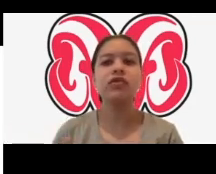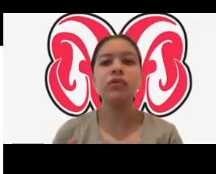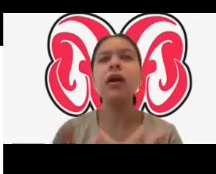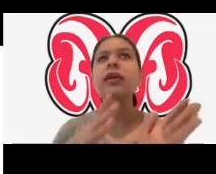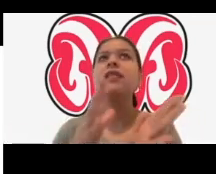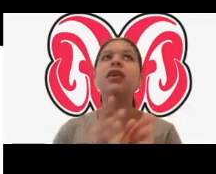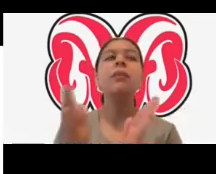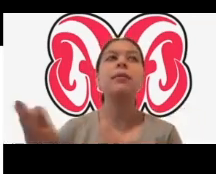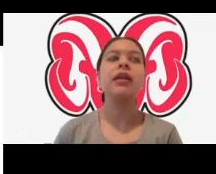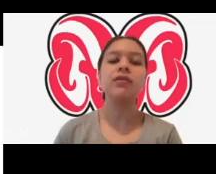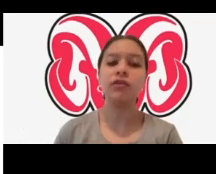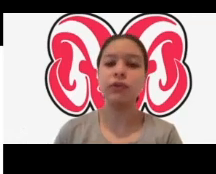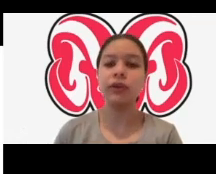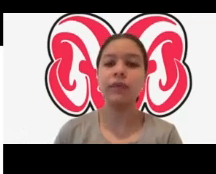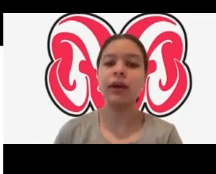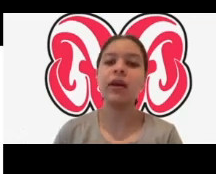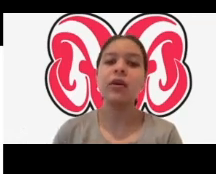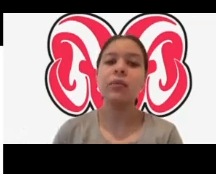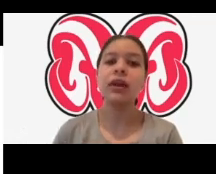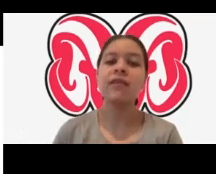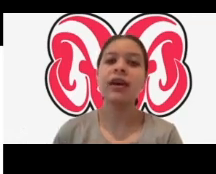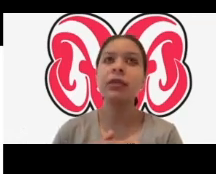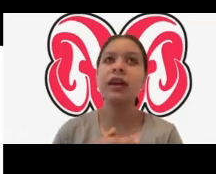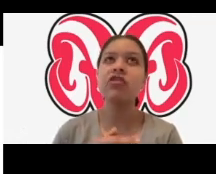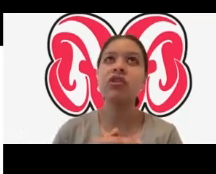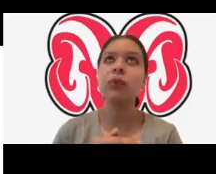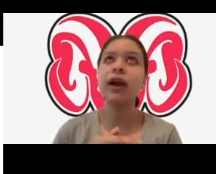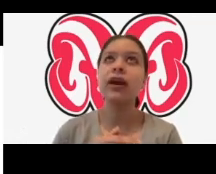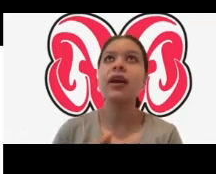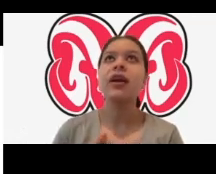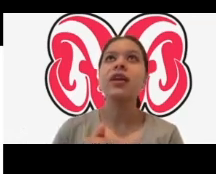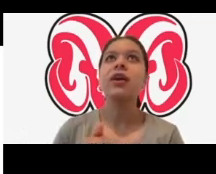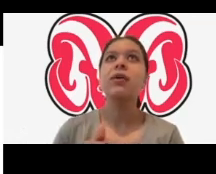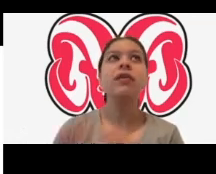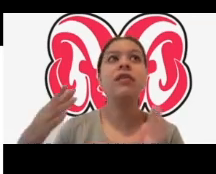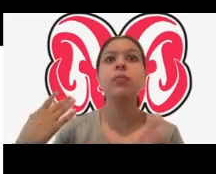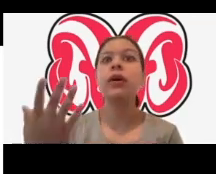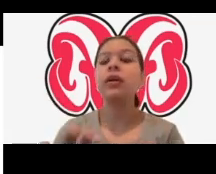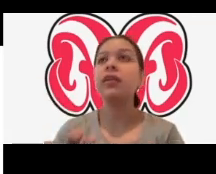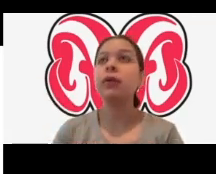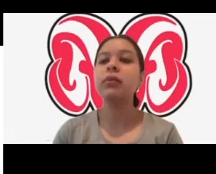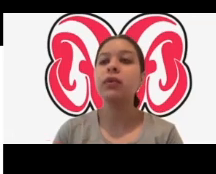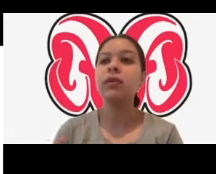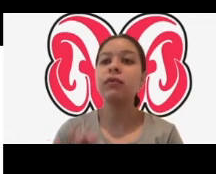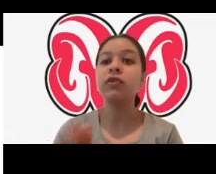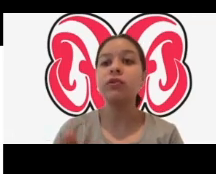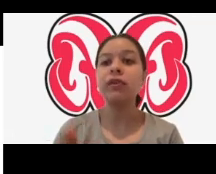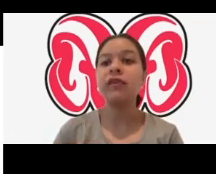for not necessarily better balance for students, but really have that communication where, you know, this is what is working with for students.